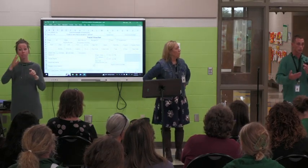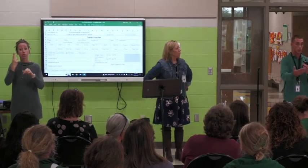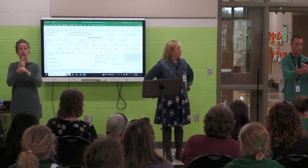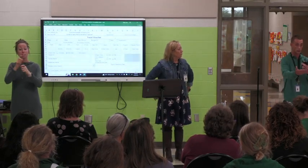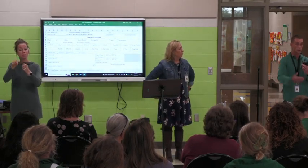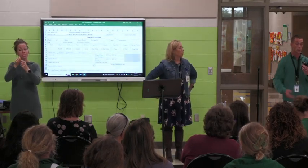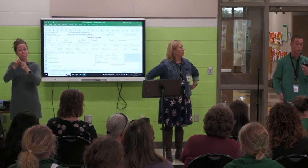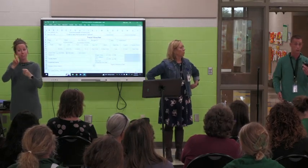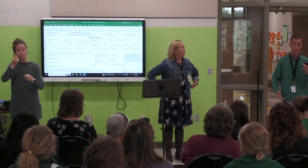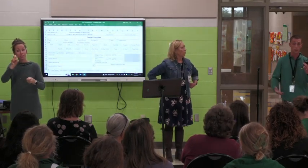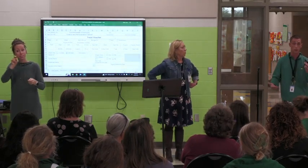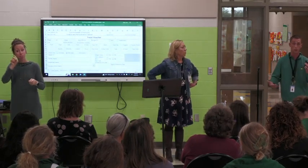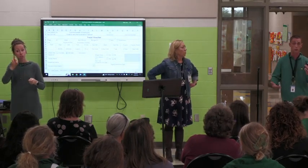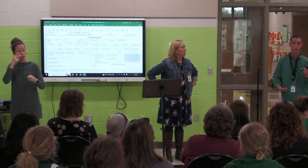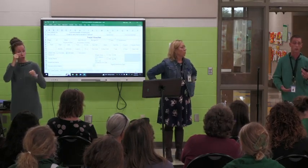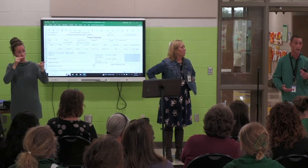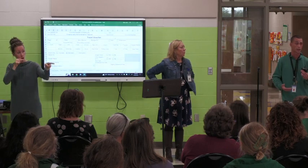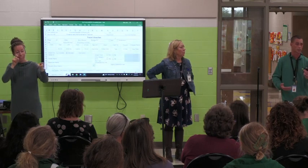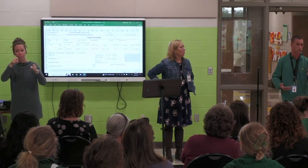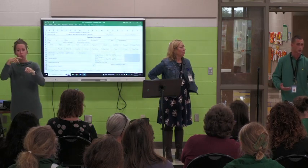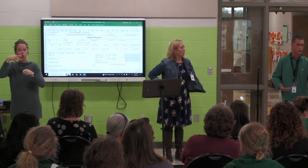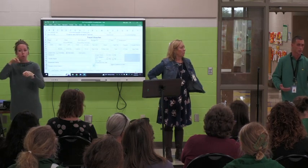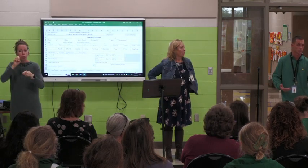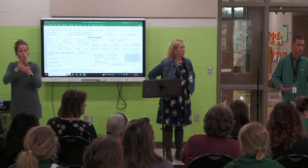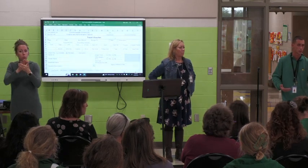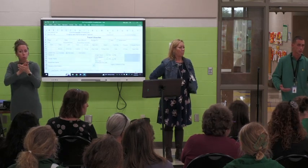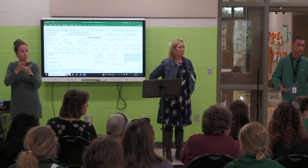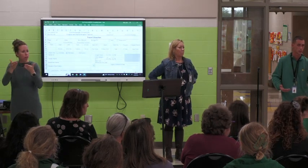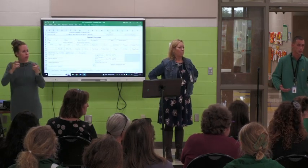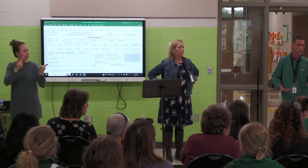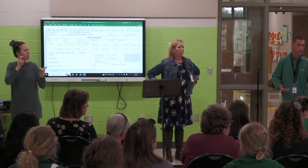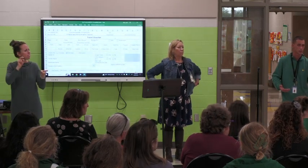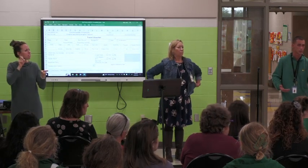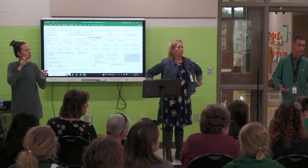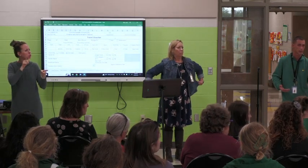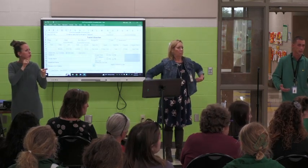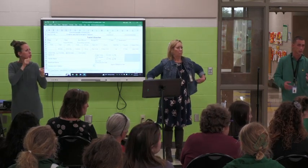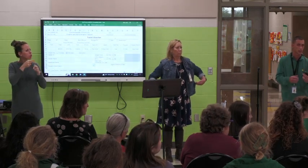vendor like for her she needed preschool supplies can you tell me that was again touch math uh touch